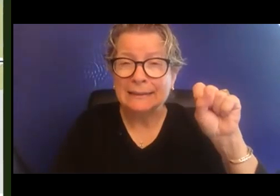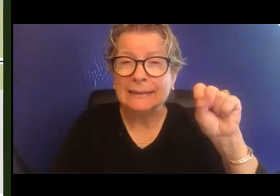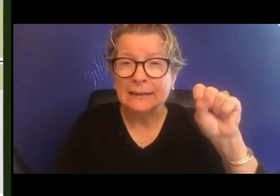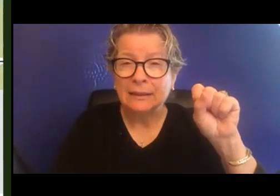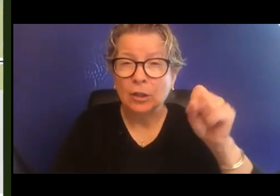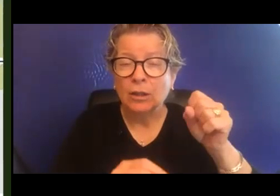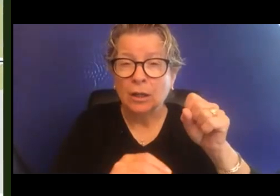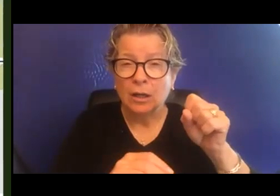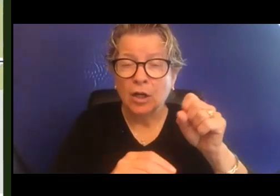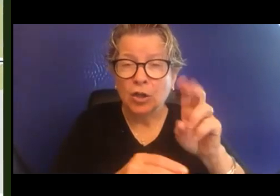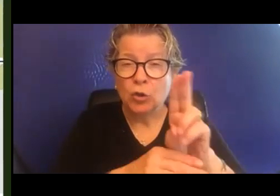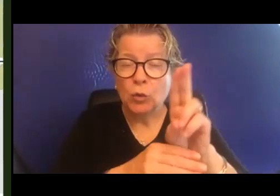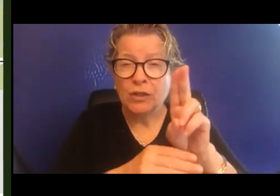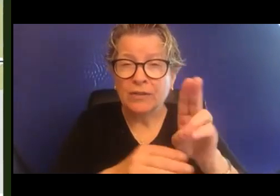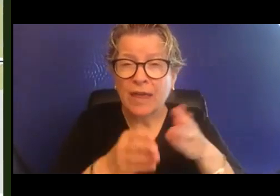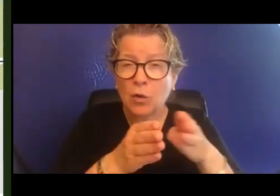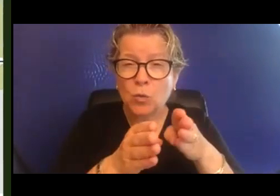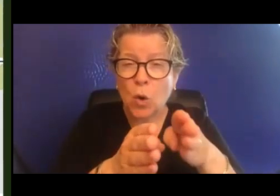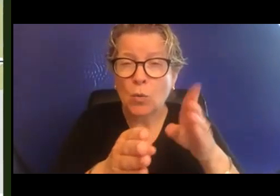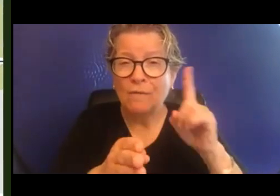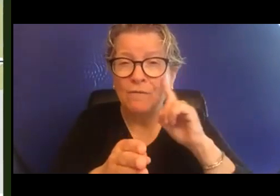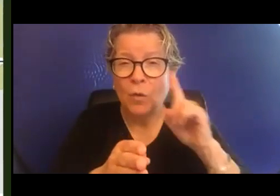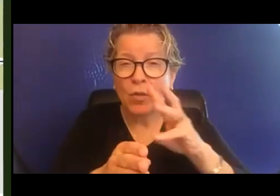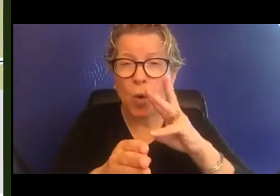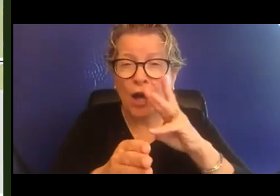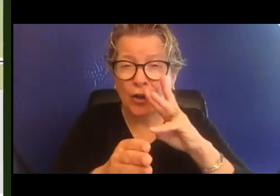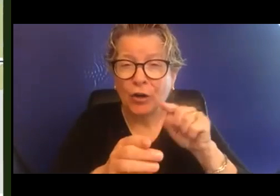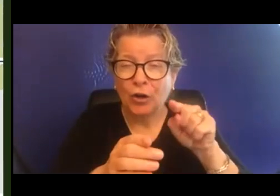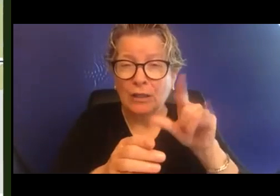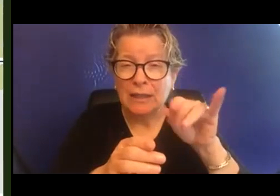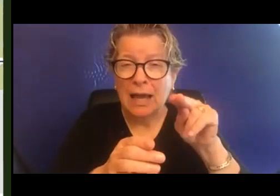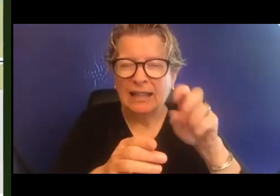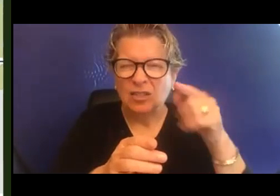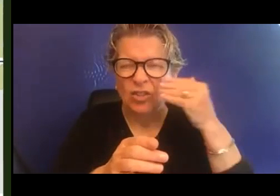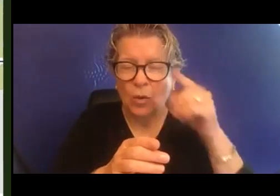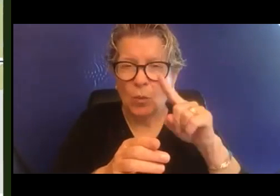So that kind of put you in the kind of location where this is.